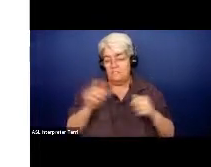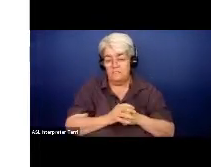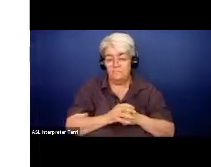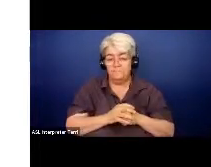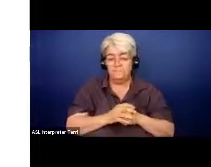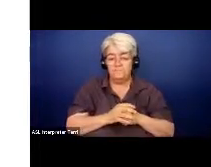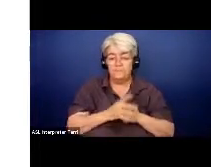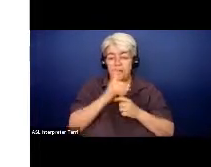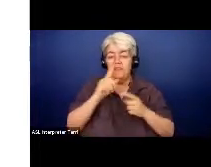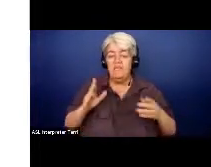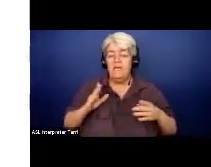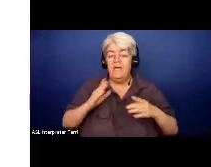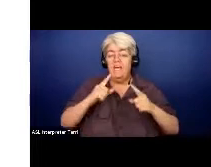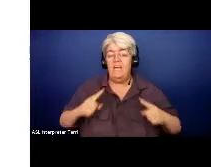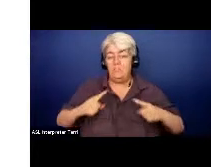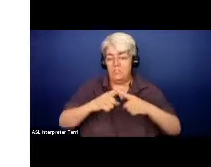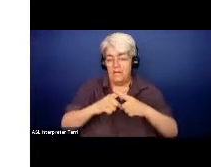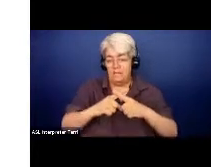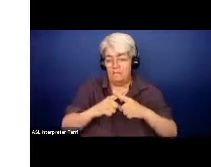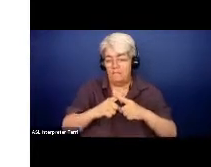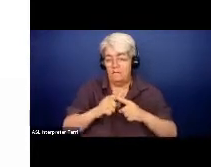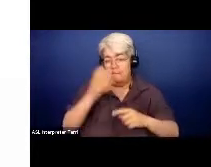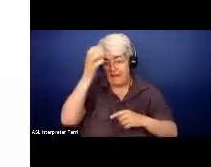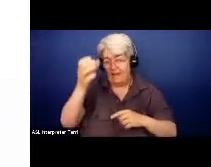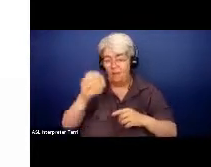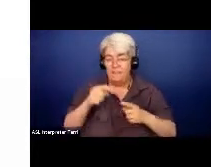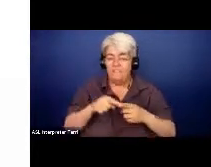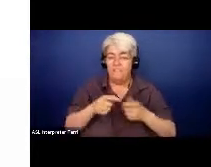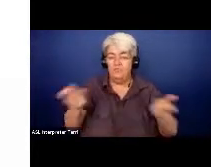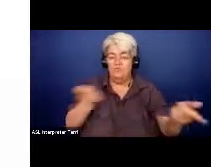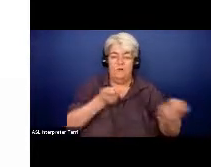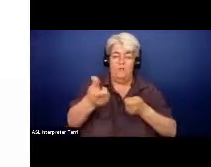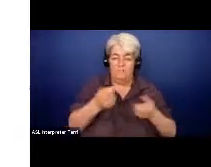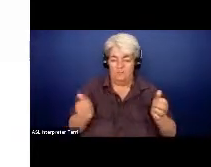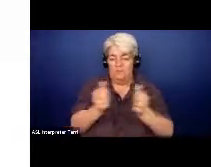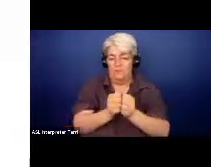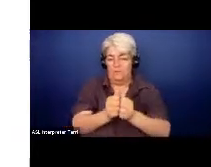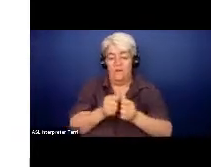intercept model is the one -- it is the thing that draws this altogether. For those of you who are not familiar with it as you